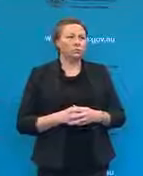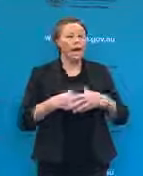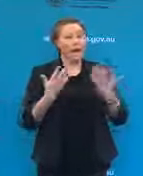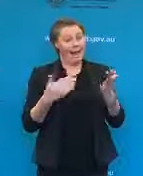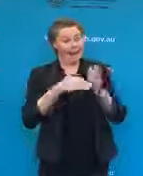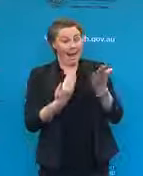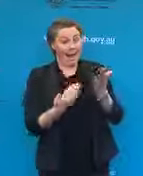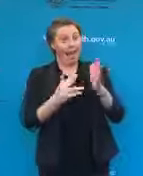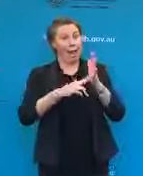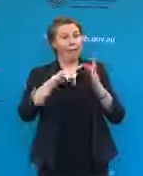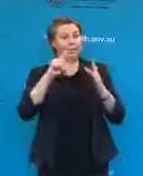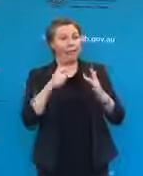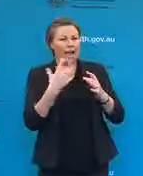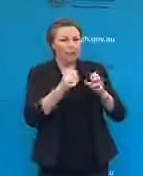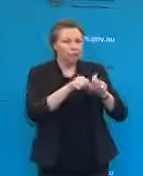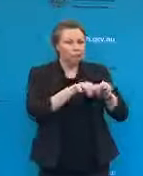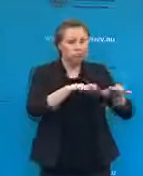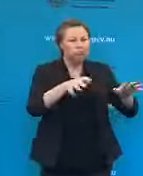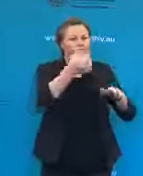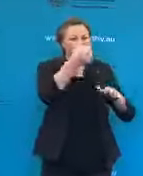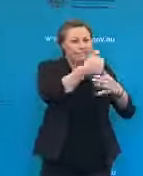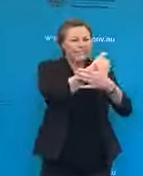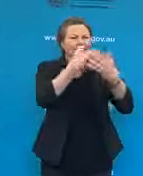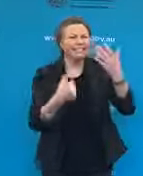At the moment, I have great confidence in the